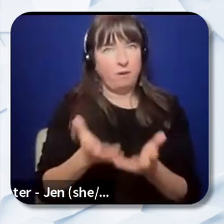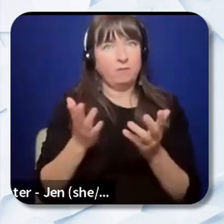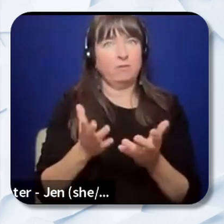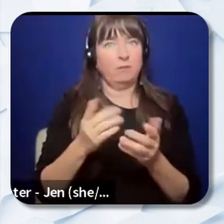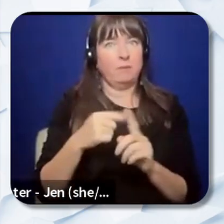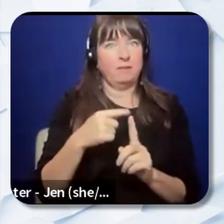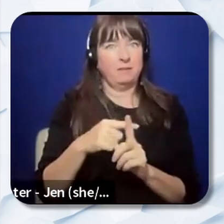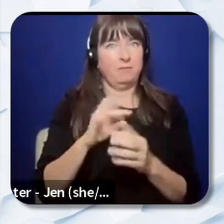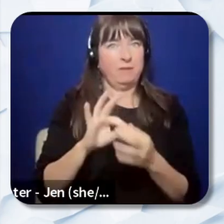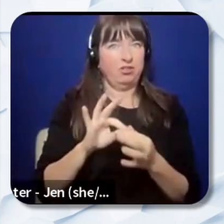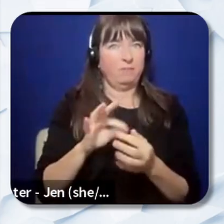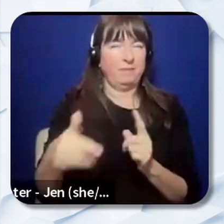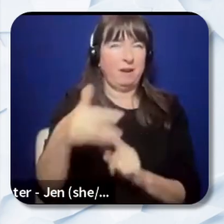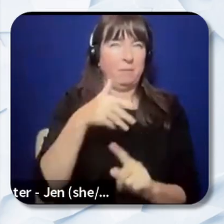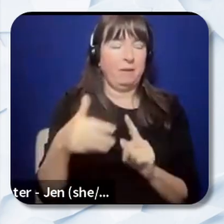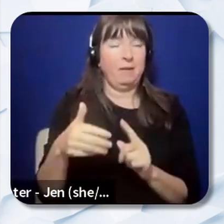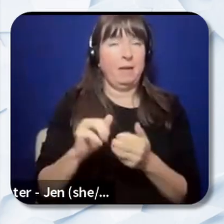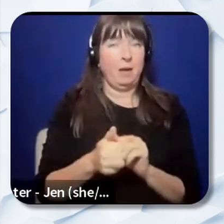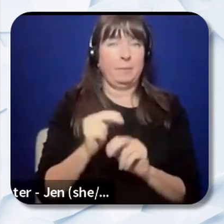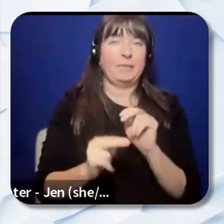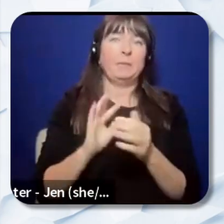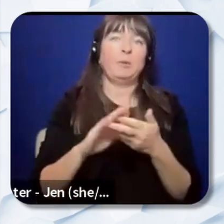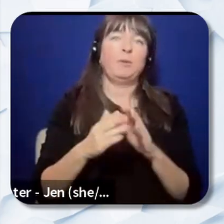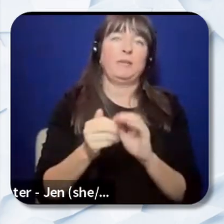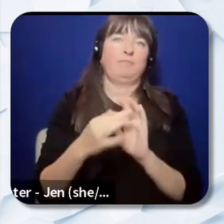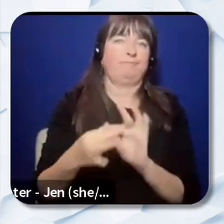environment how Alycia was saying by building that community with the parents. Having that